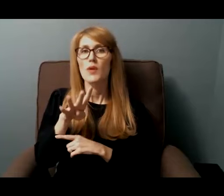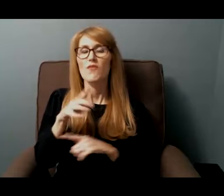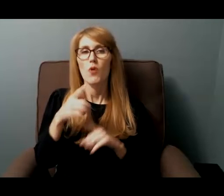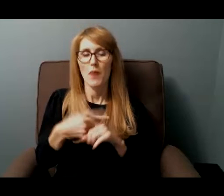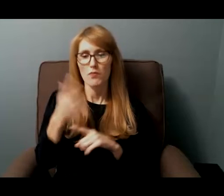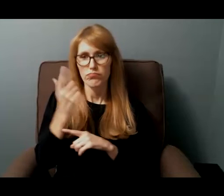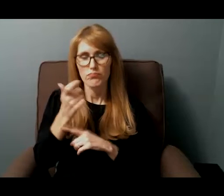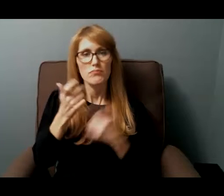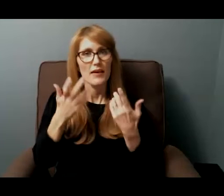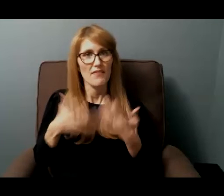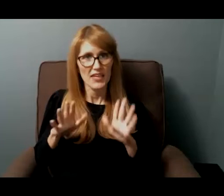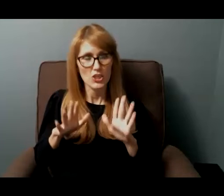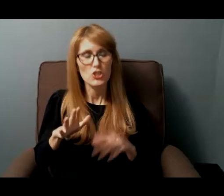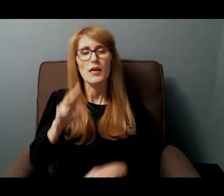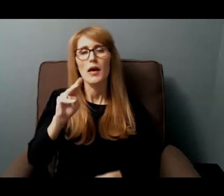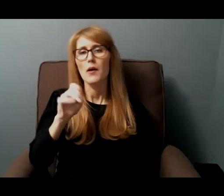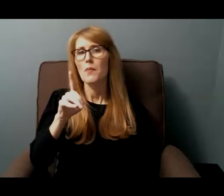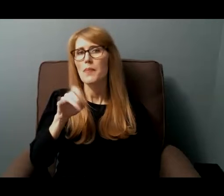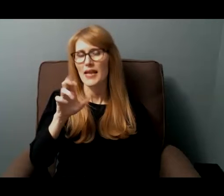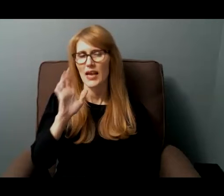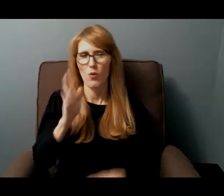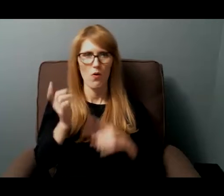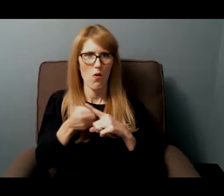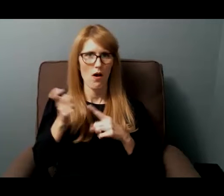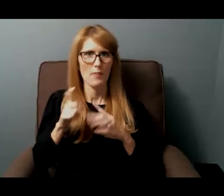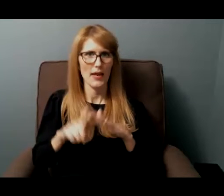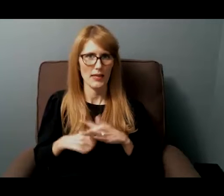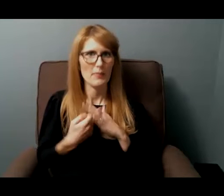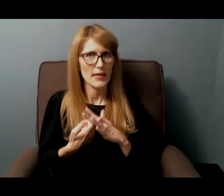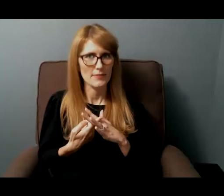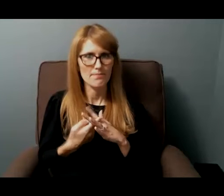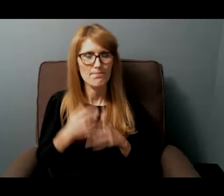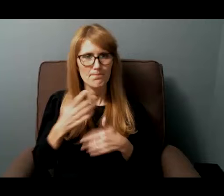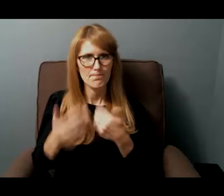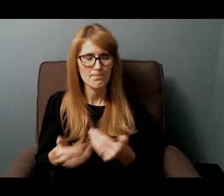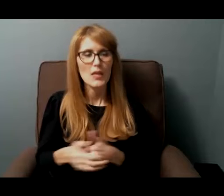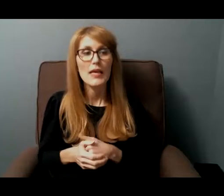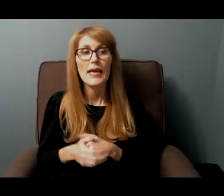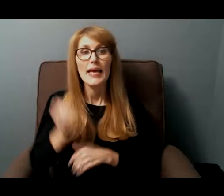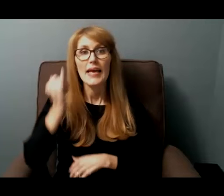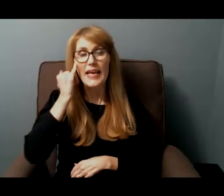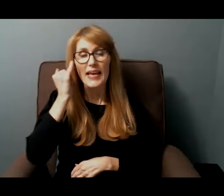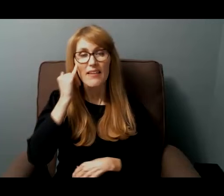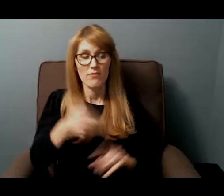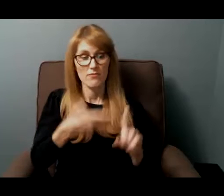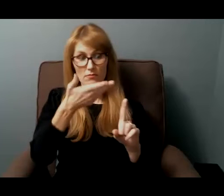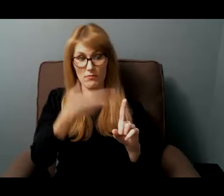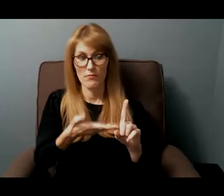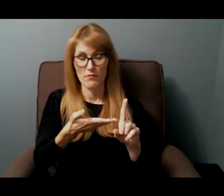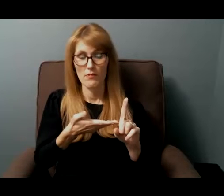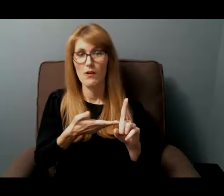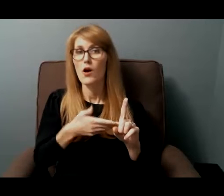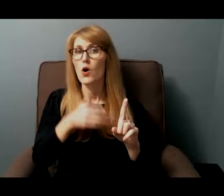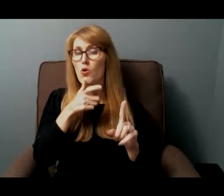Medicare will automatically begin. And if a person who is receiving SSDI has the Medicare,